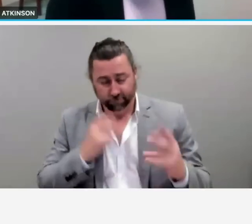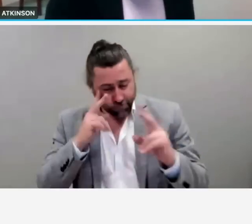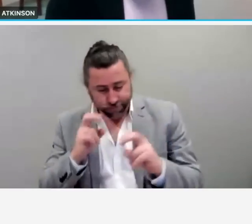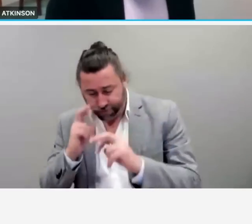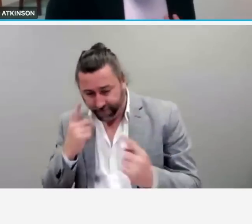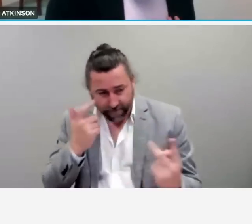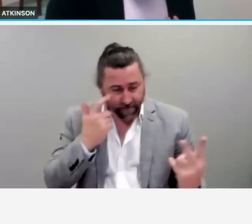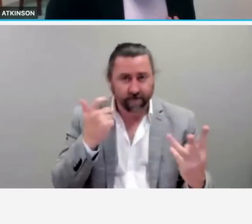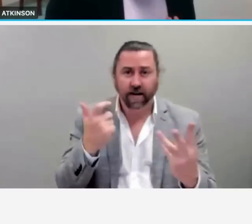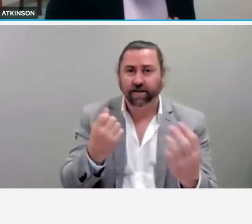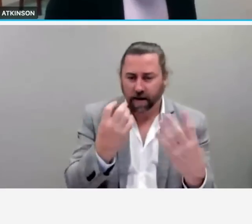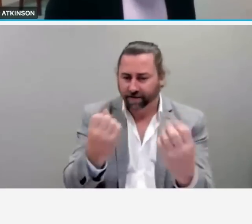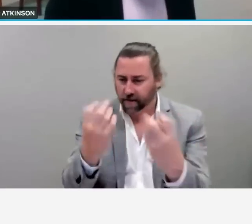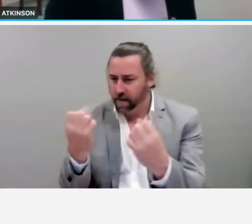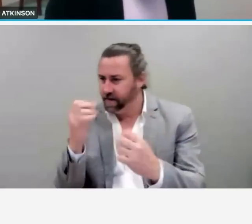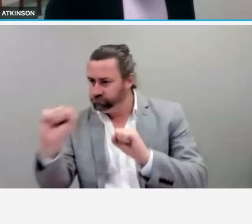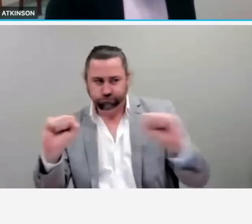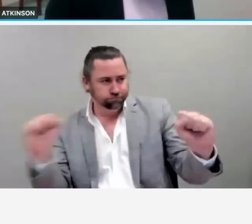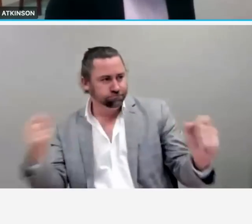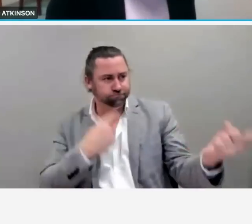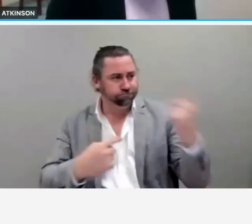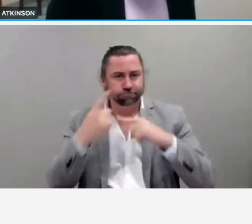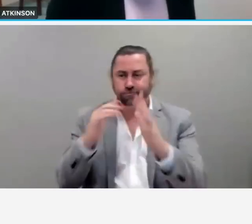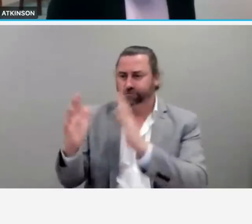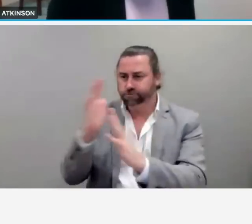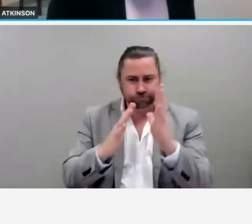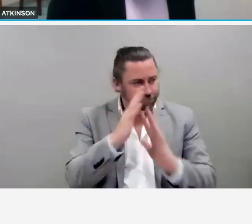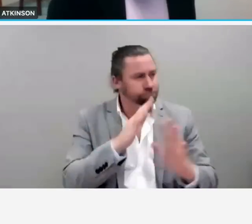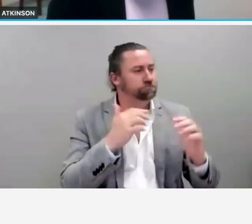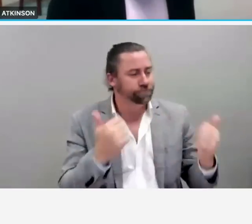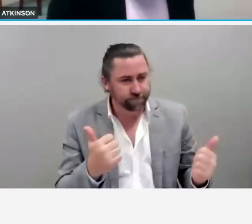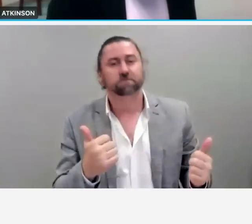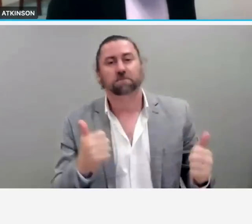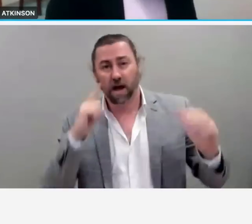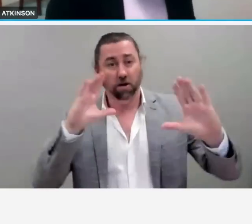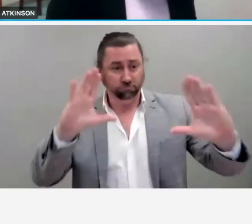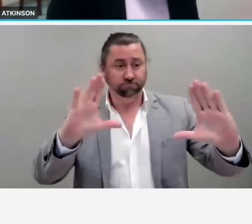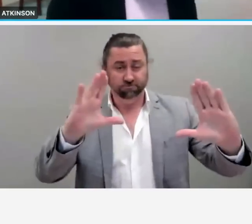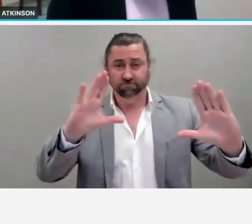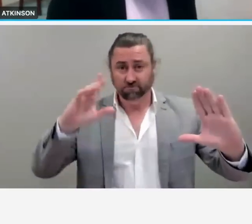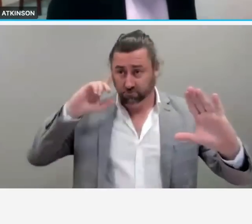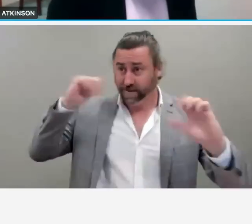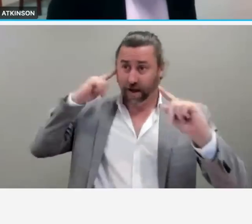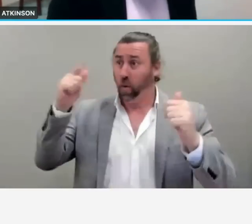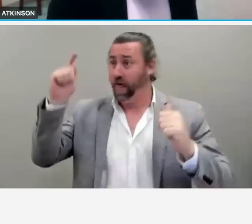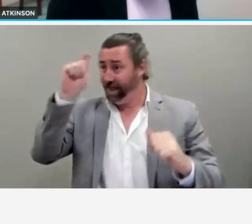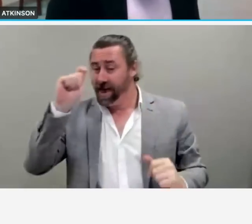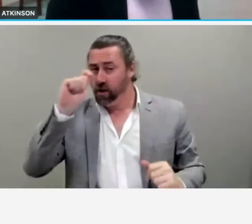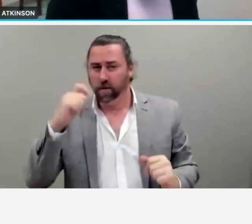feedback there are also a lot of other details and practicalities of the reforms that we need to continue to work through.